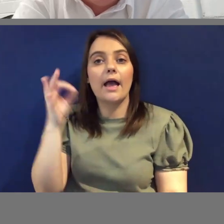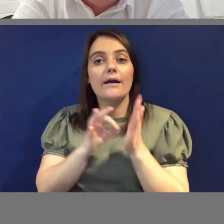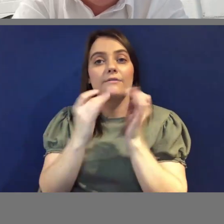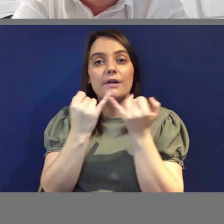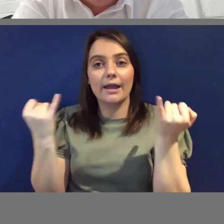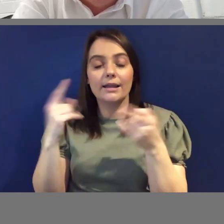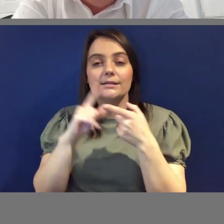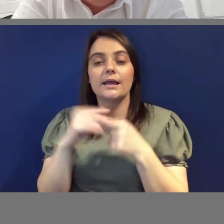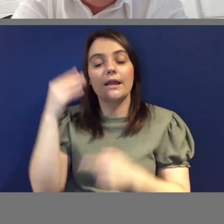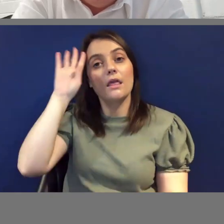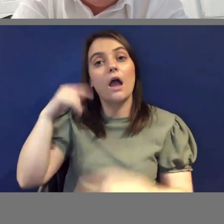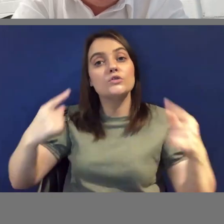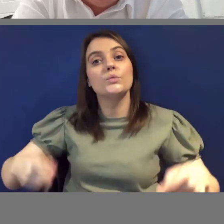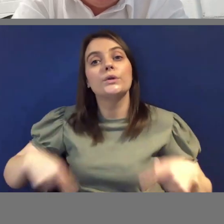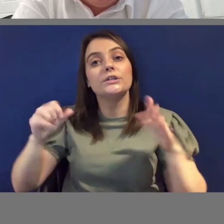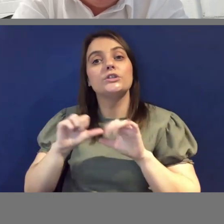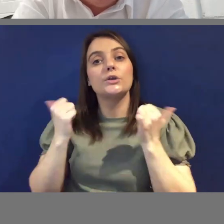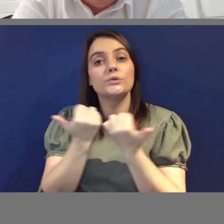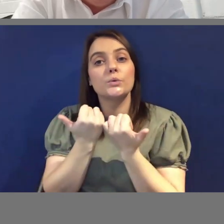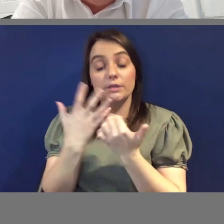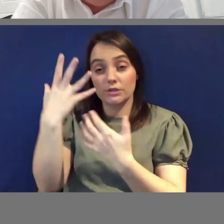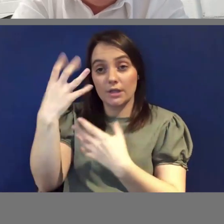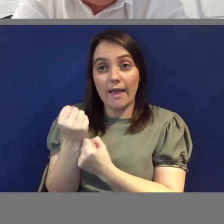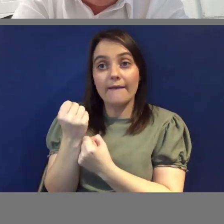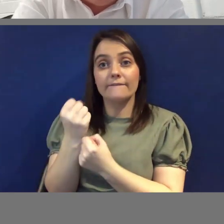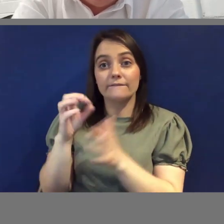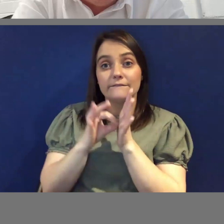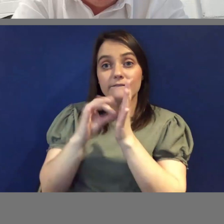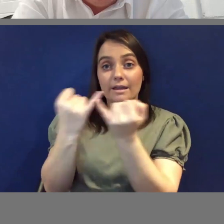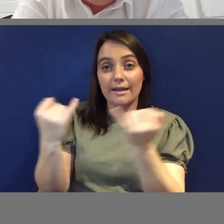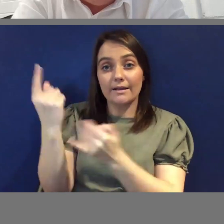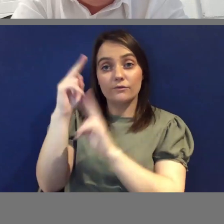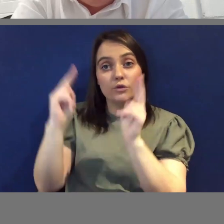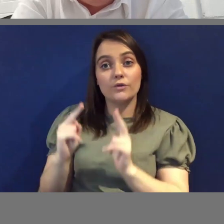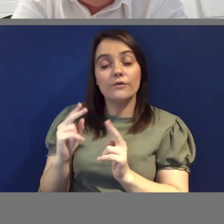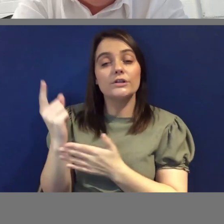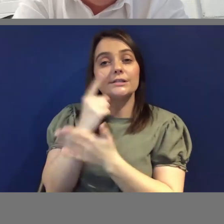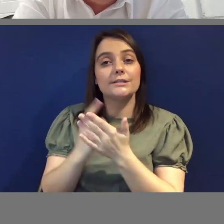Association on Universal Design Homes so things like thresholds effective clear widths of doors